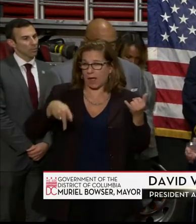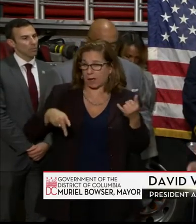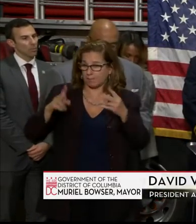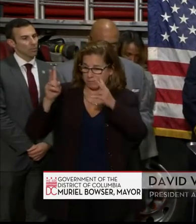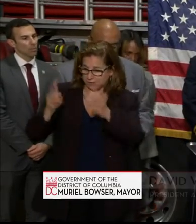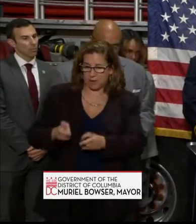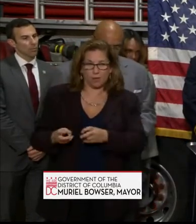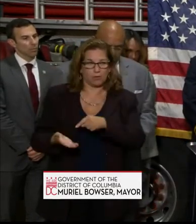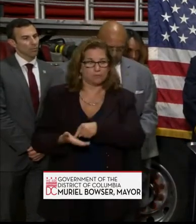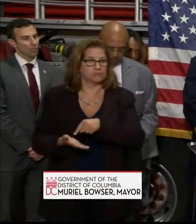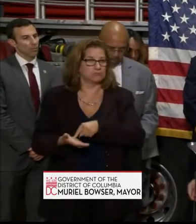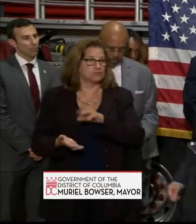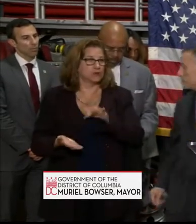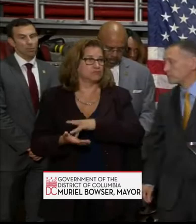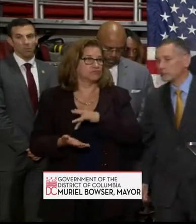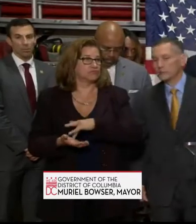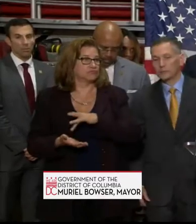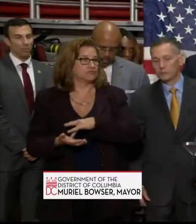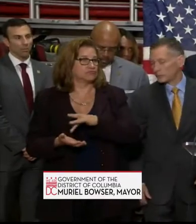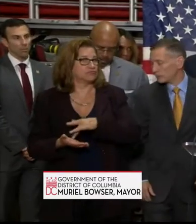THANK YOU. >> MAYOR: YES, MA'AM?